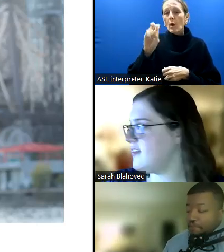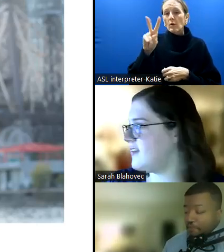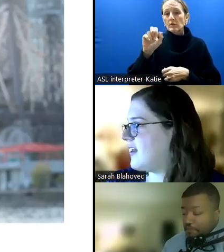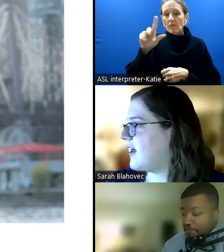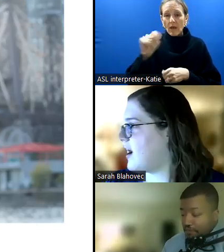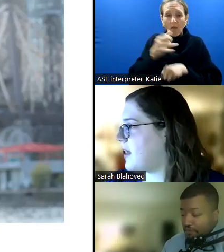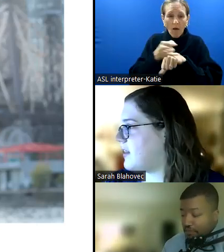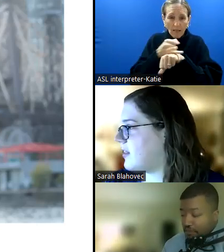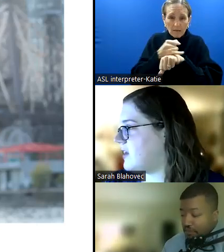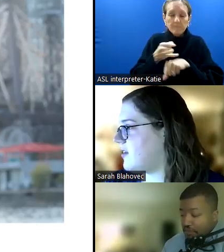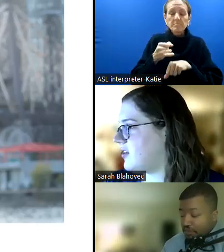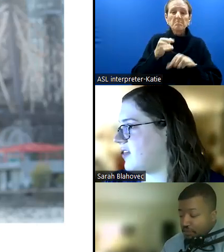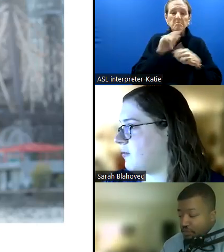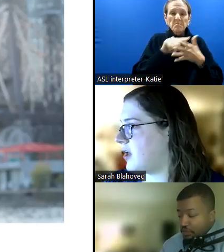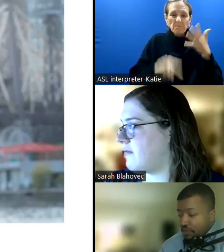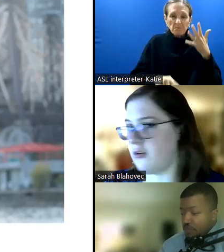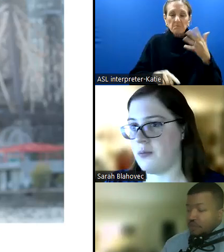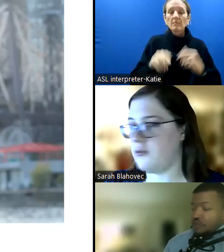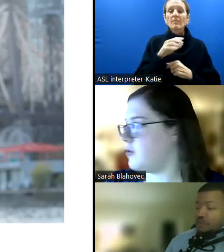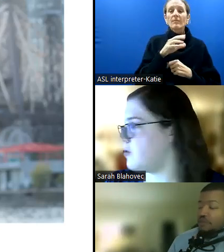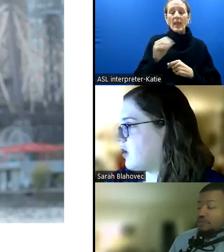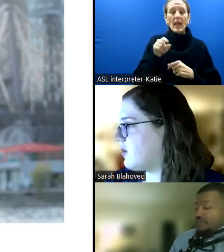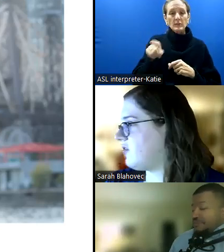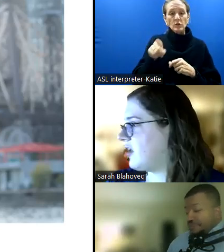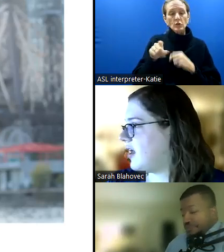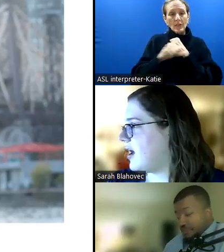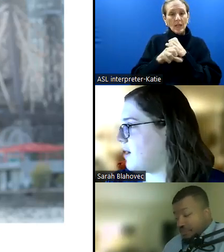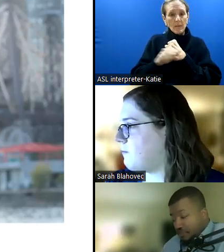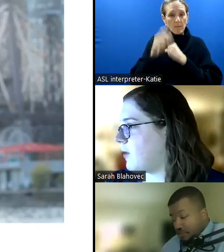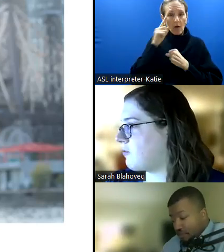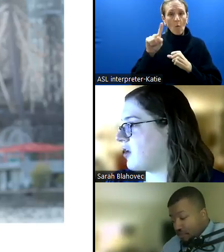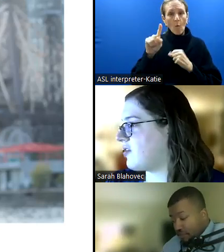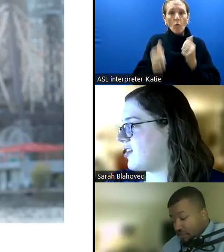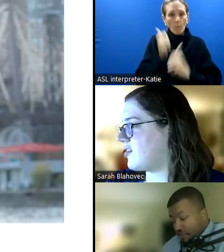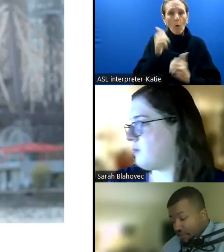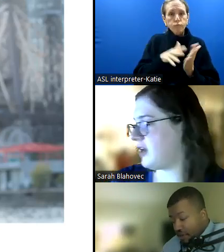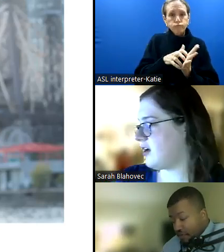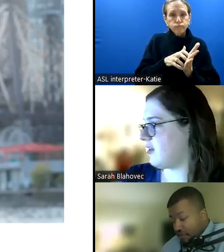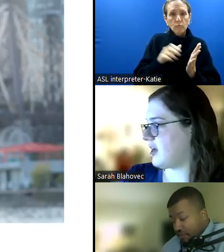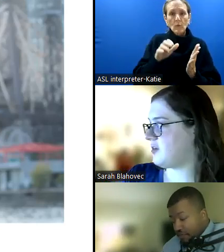and the needs of disabled and vulnerable New Yorkers. While not successful in winning her election,